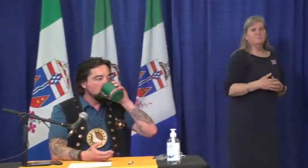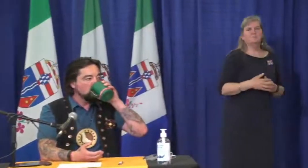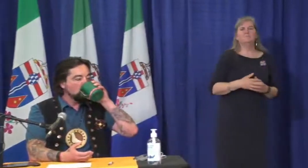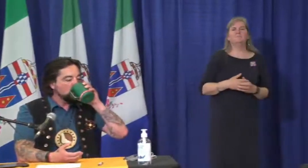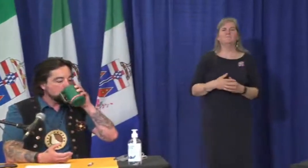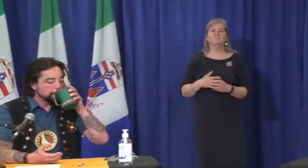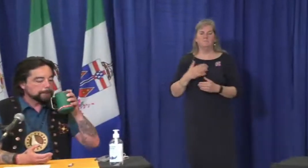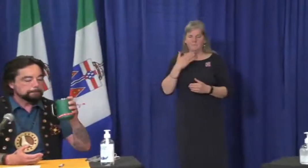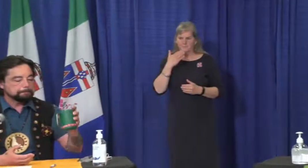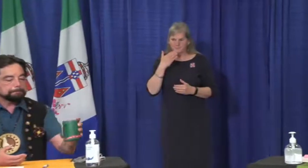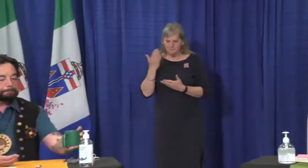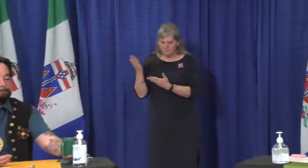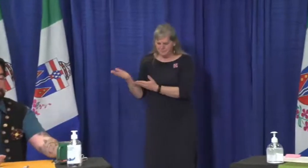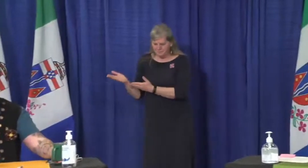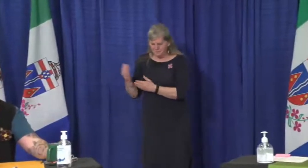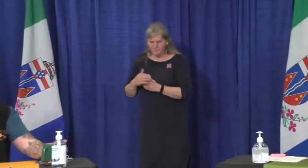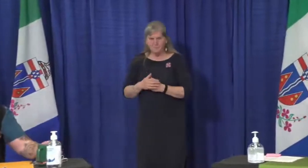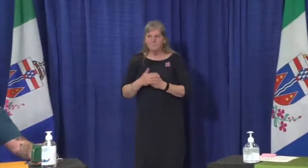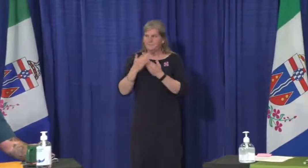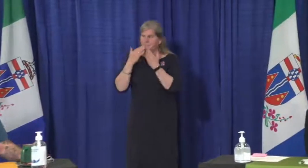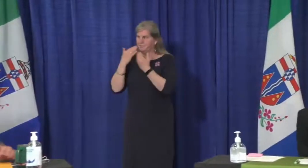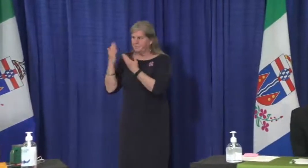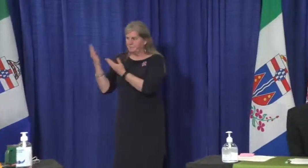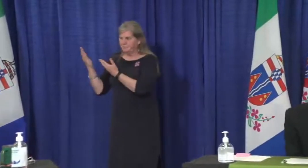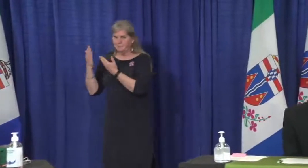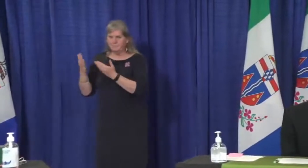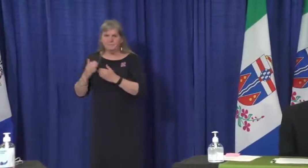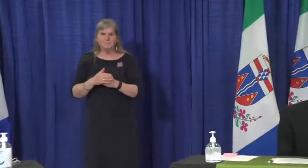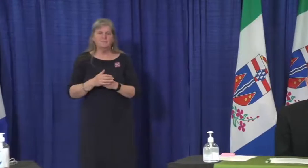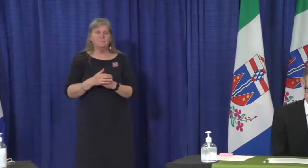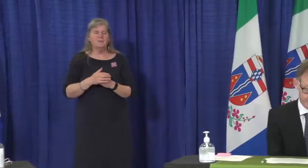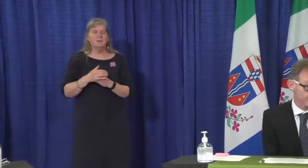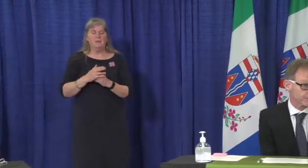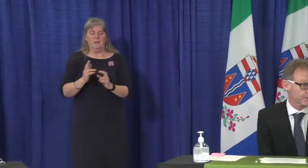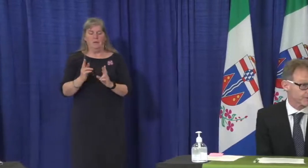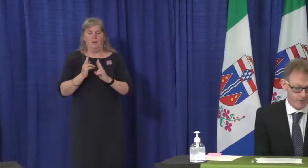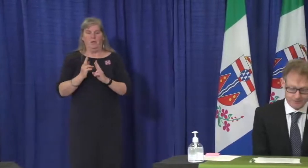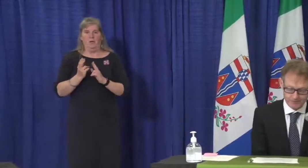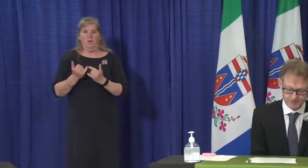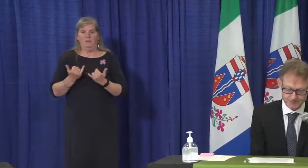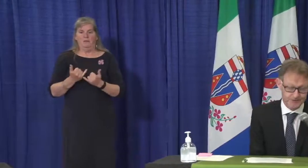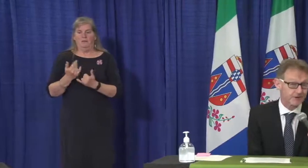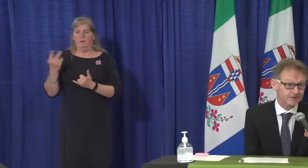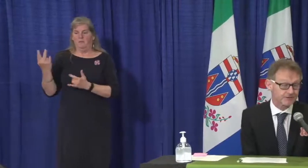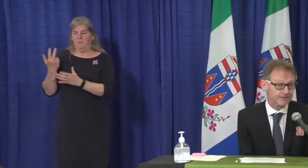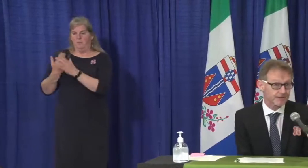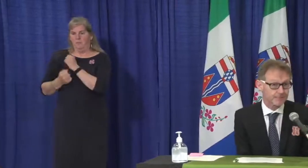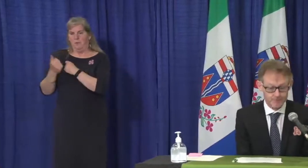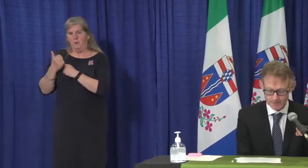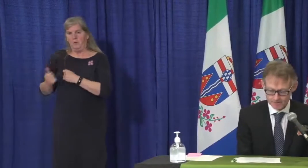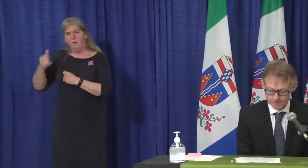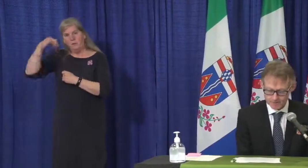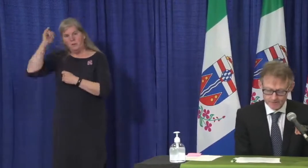[Speaking Indigenous Language] It's an honour to be here with both the premier and the